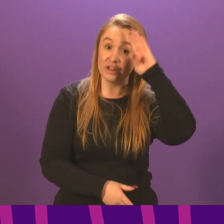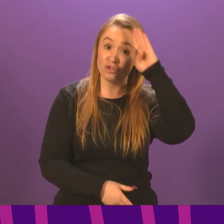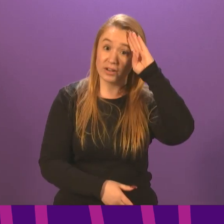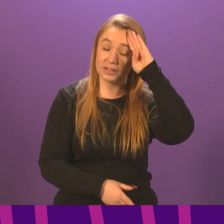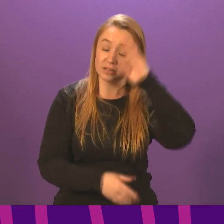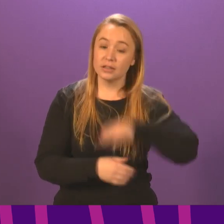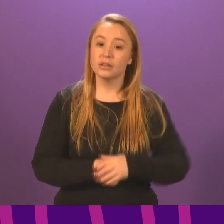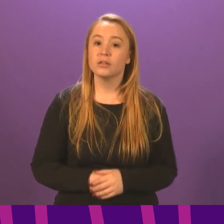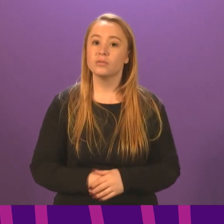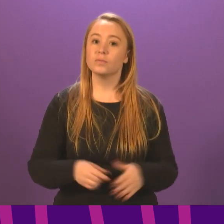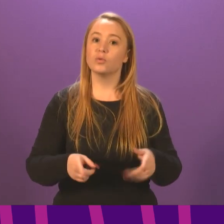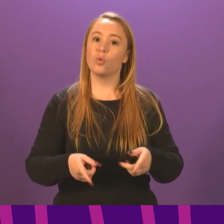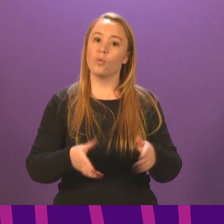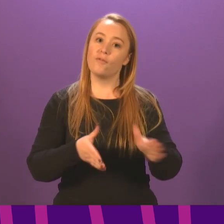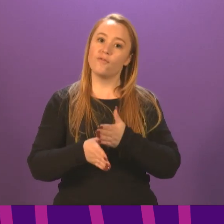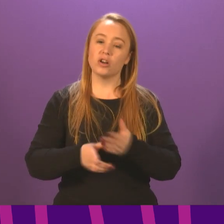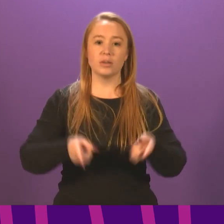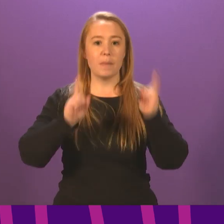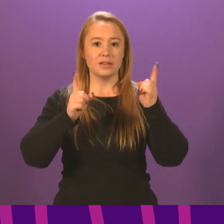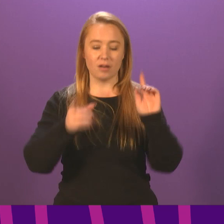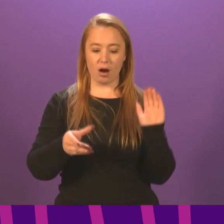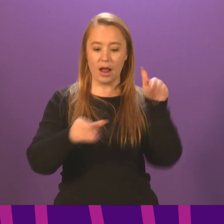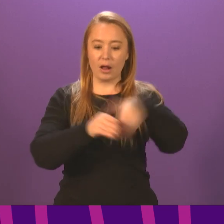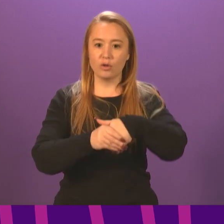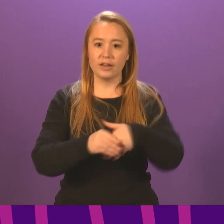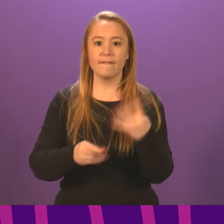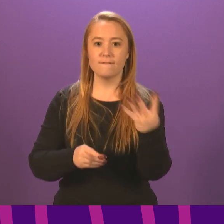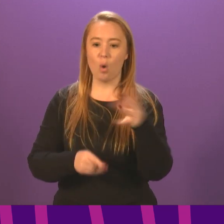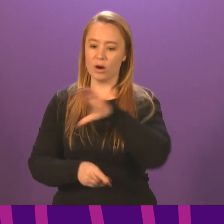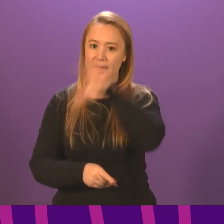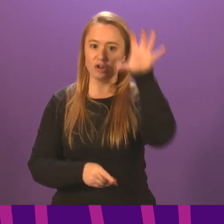First Minister joins that four-nations call about the review of the Christmas relaxation,